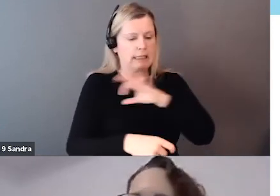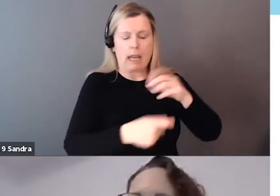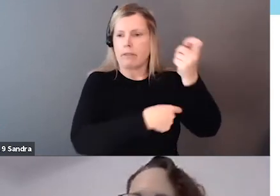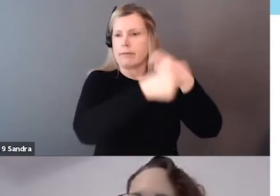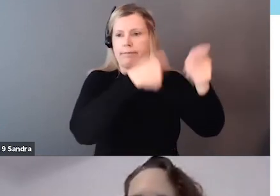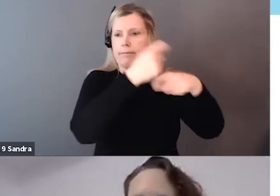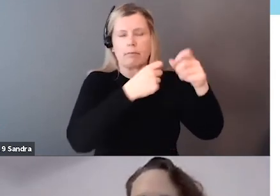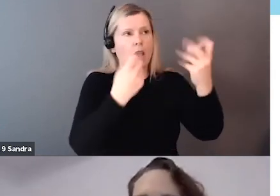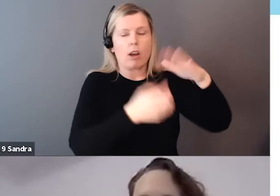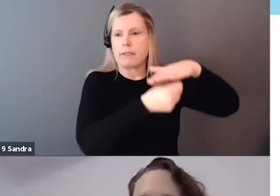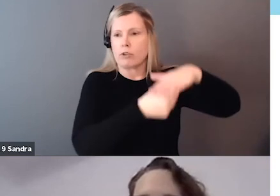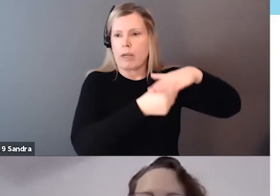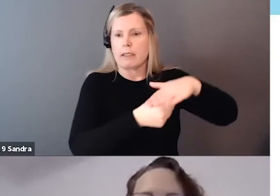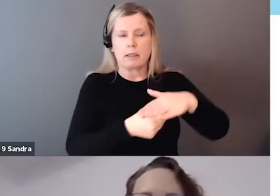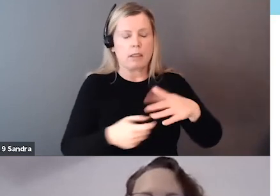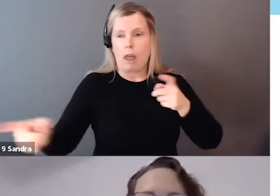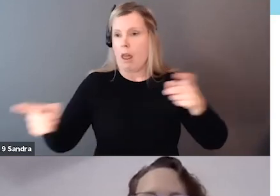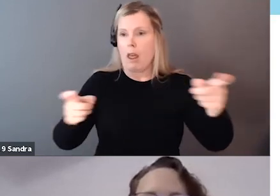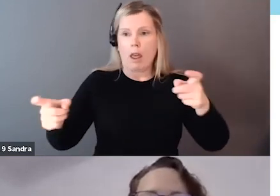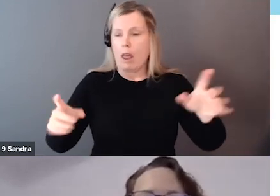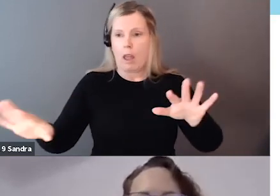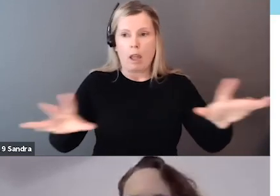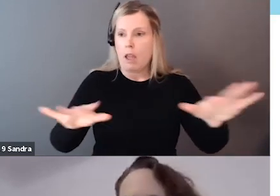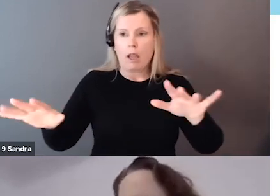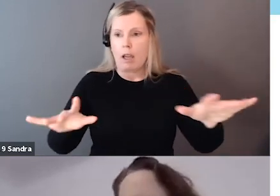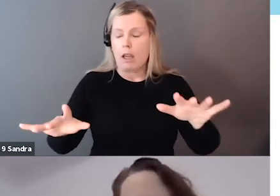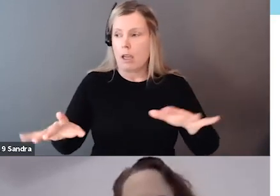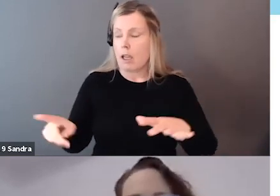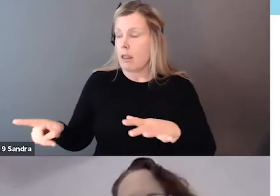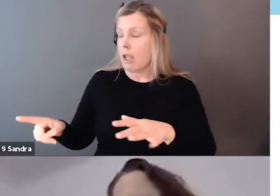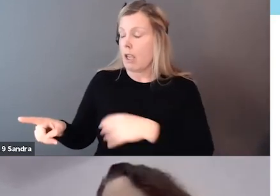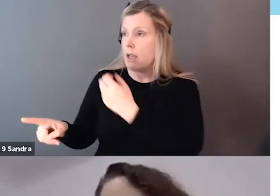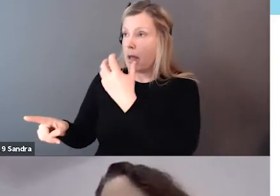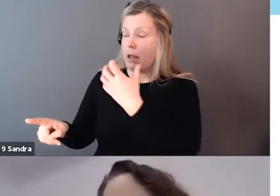in relation to the conflicting mandates of health versus business. Just this one page,